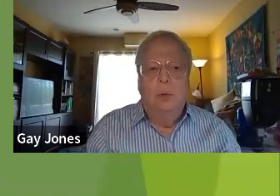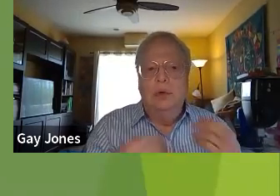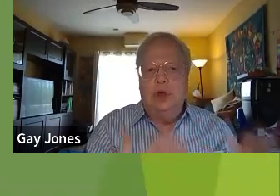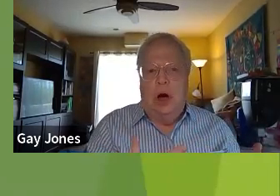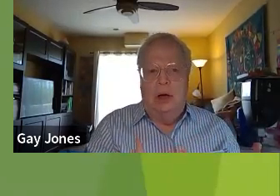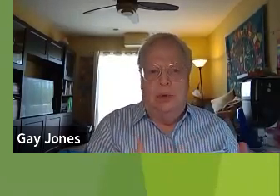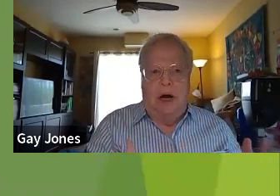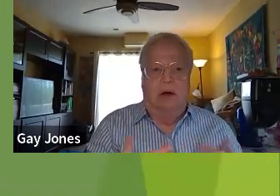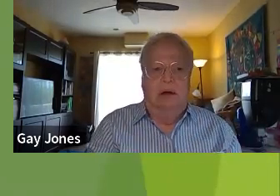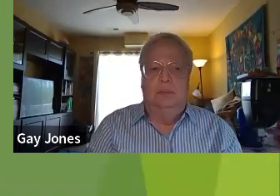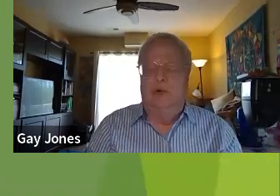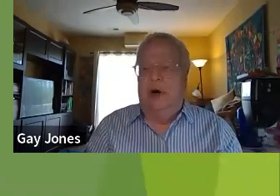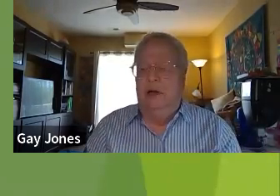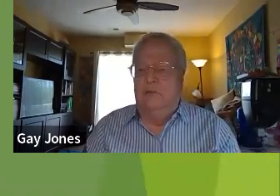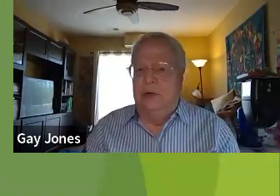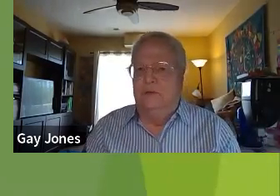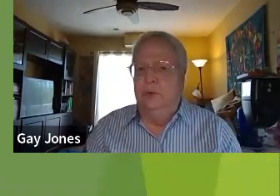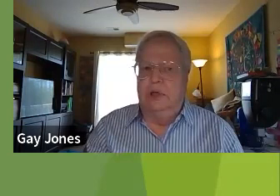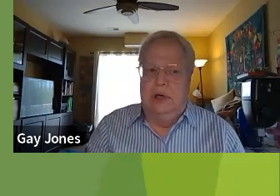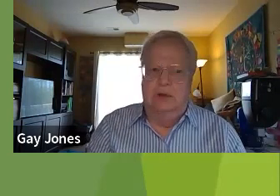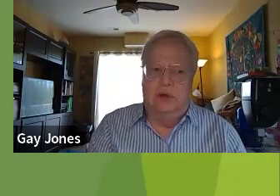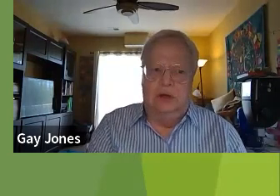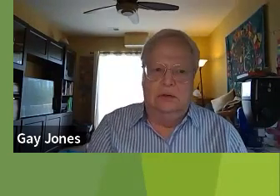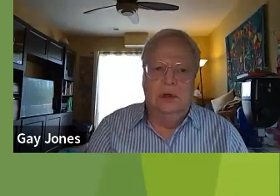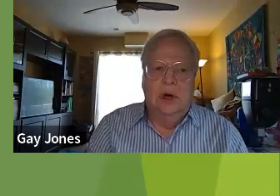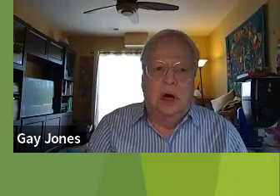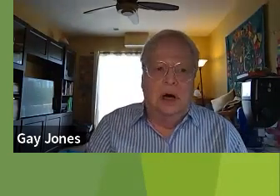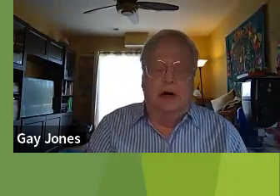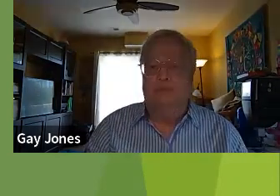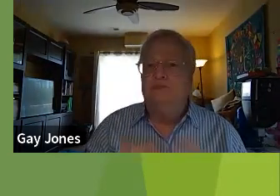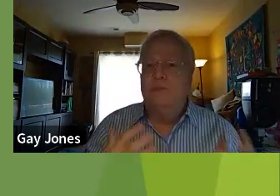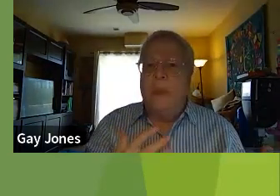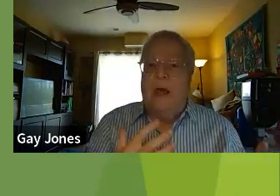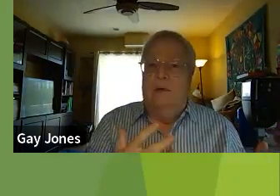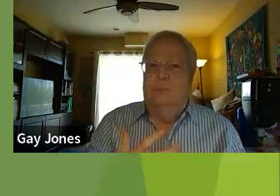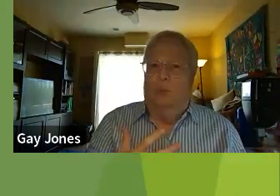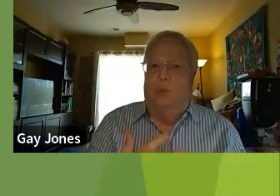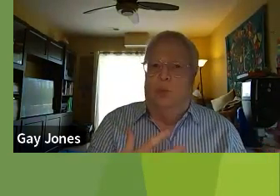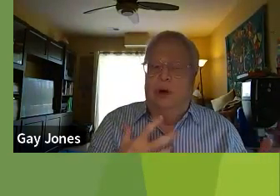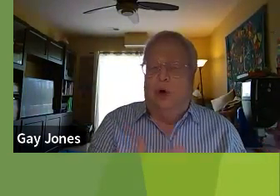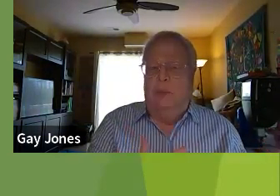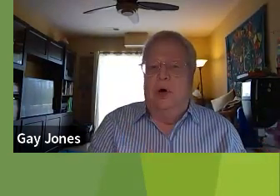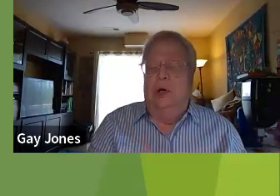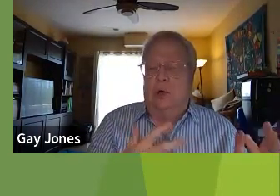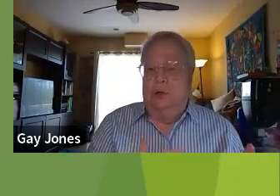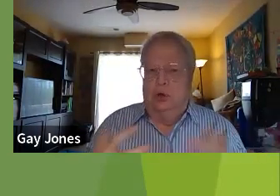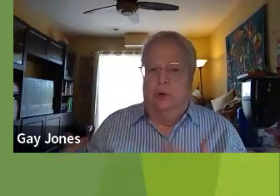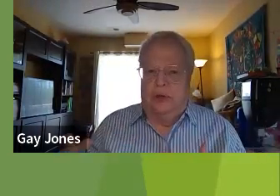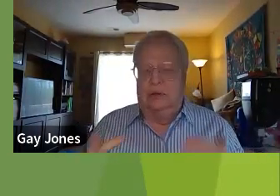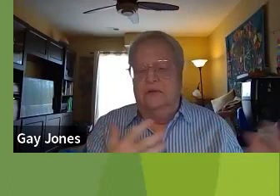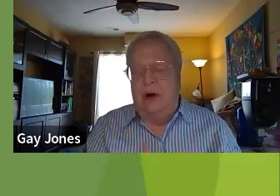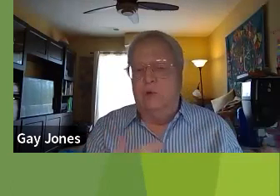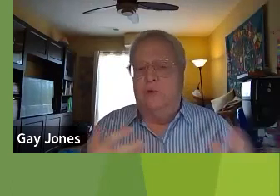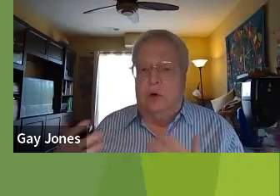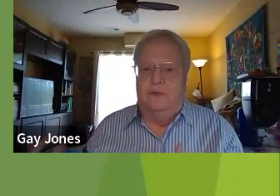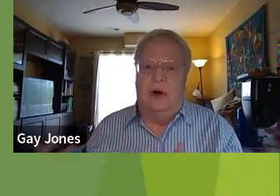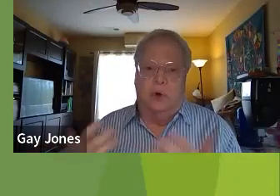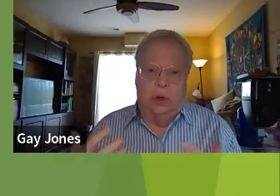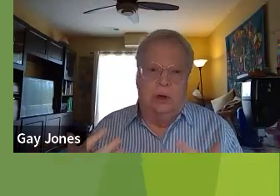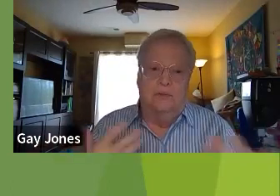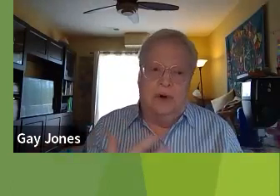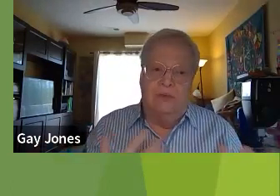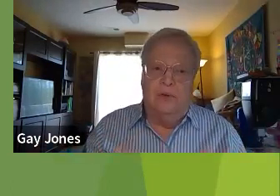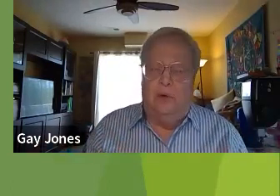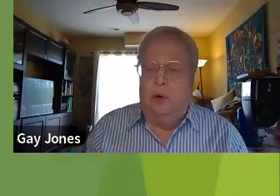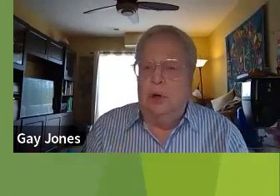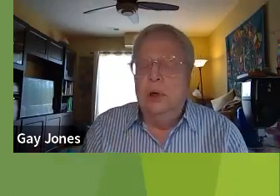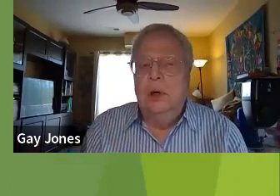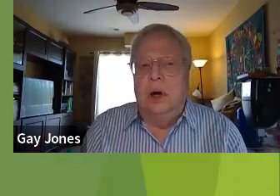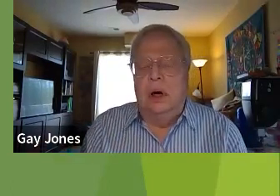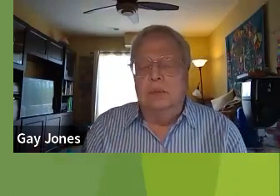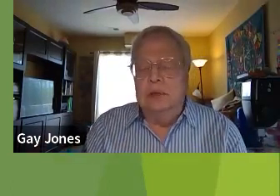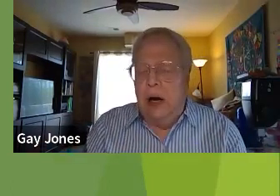When we talk about effective communication, we look at 504 and 508.